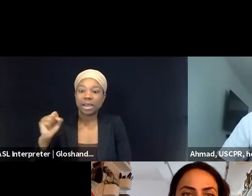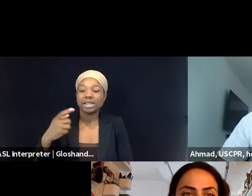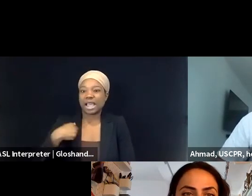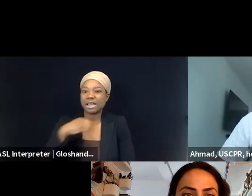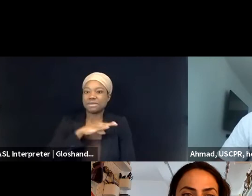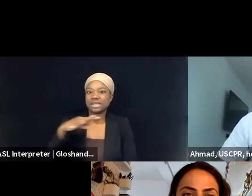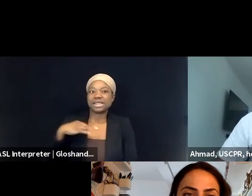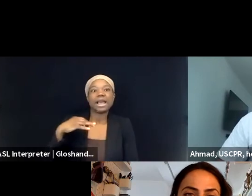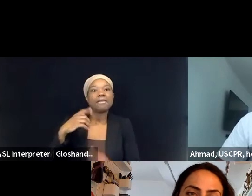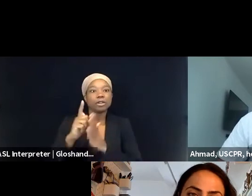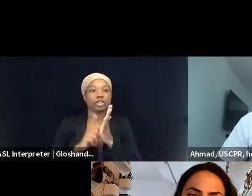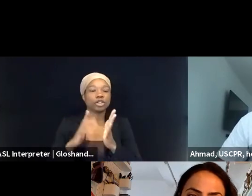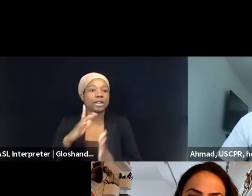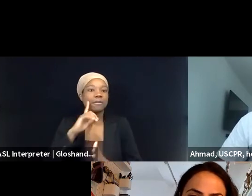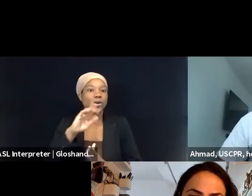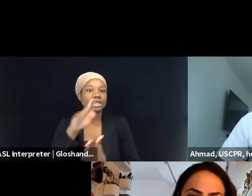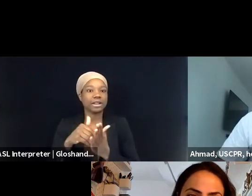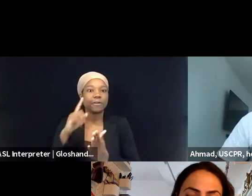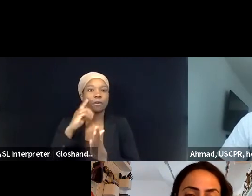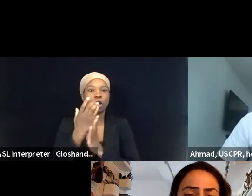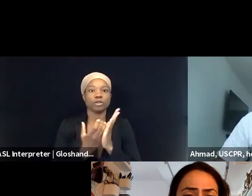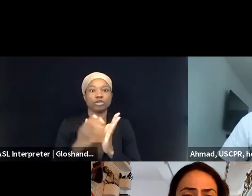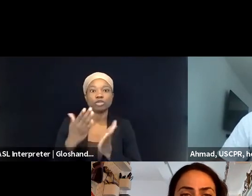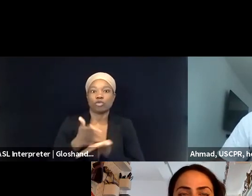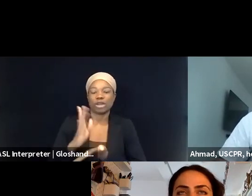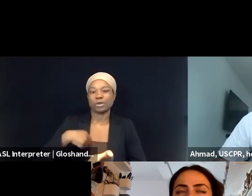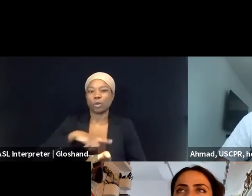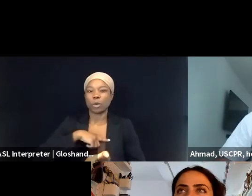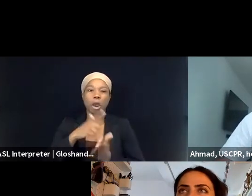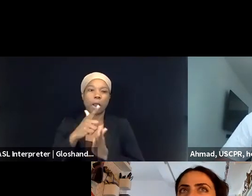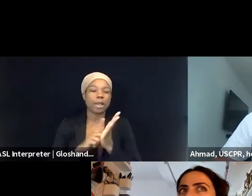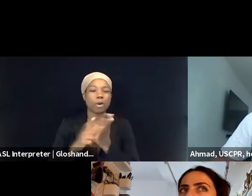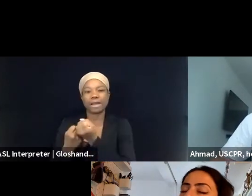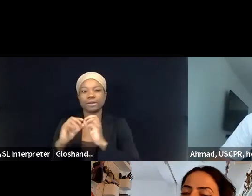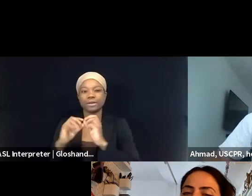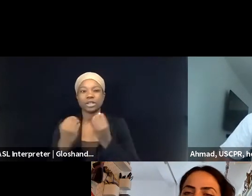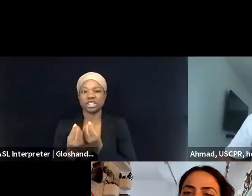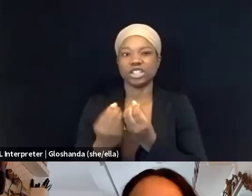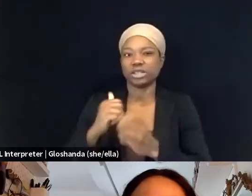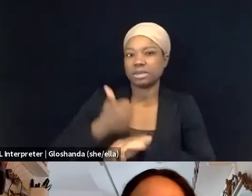We're a legal and advocacy organization based in New York. I work on a range of issues in CCR,